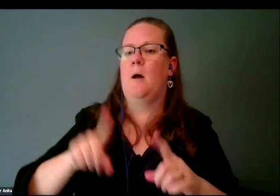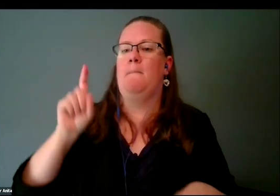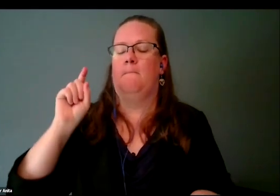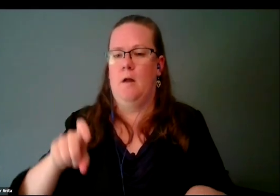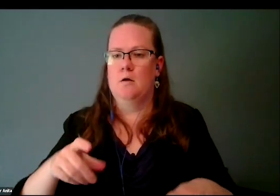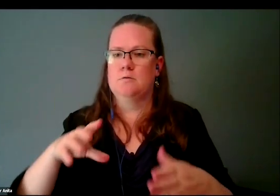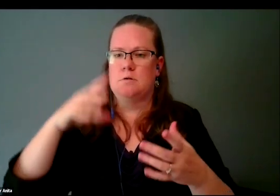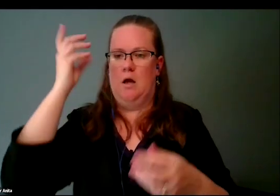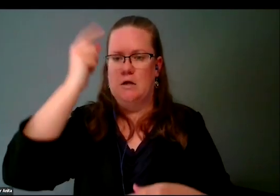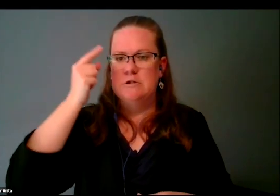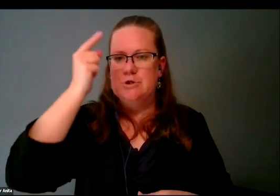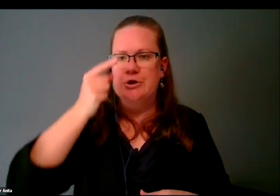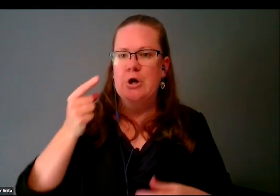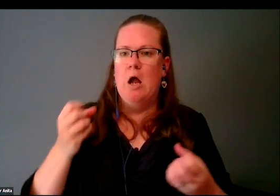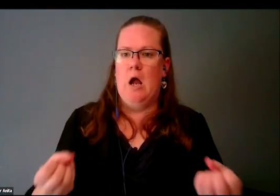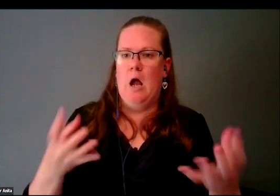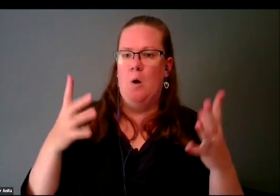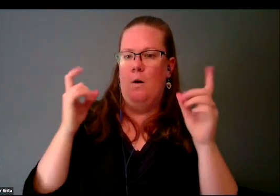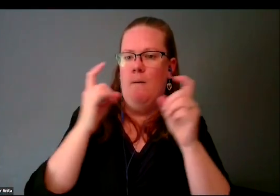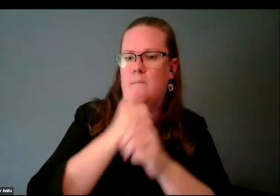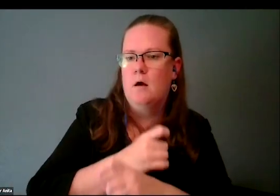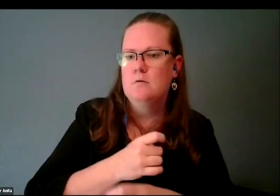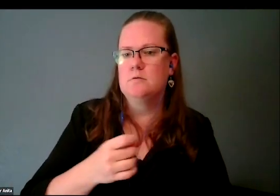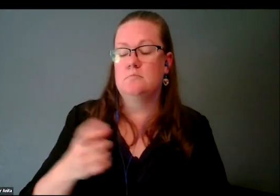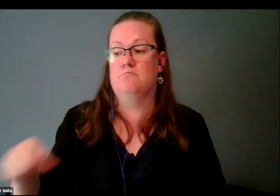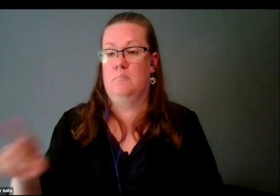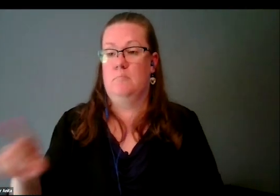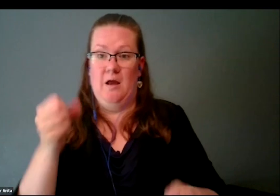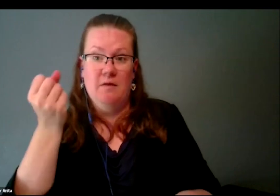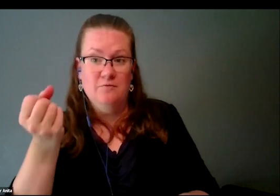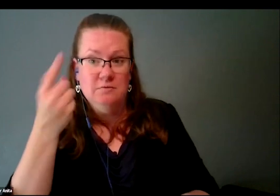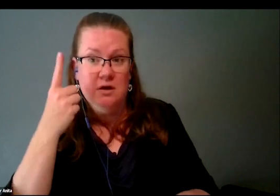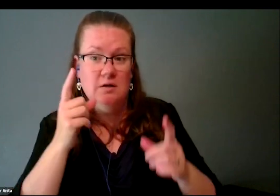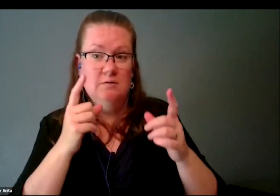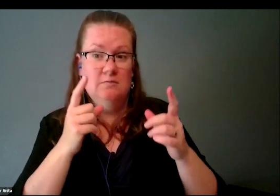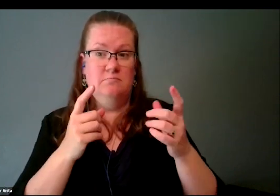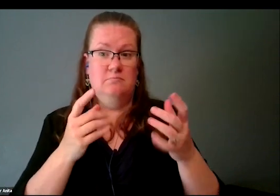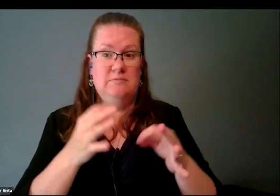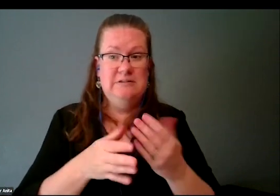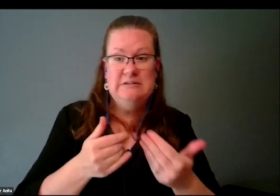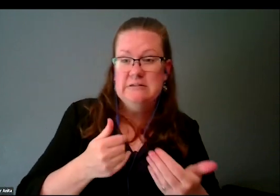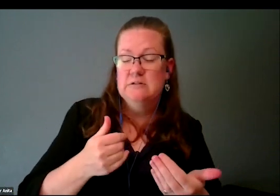and how easy it'll be for your learners to interpret these and what can you do to support them interpreting these models.